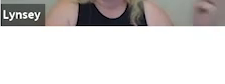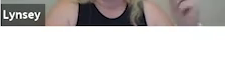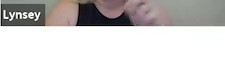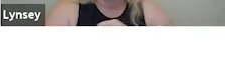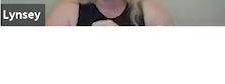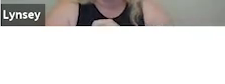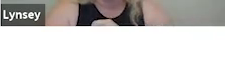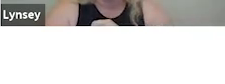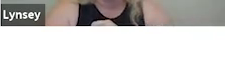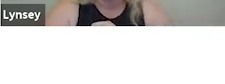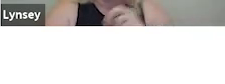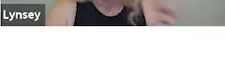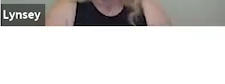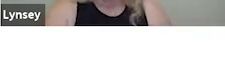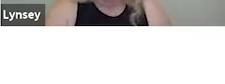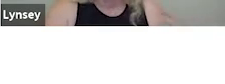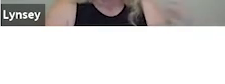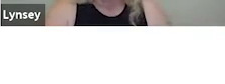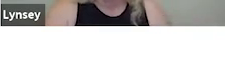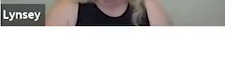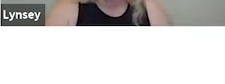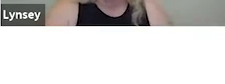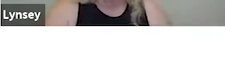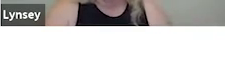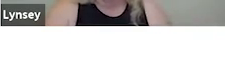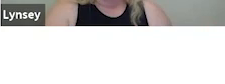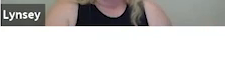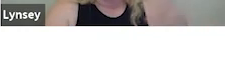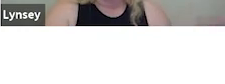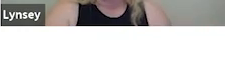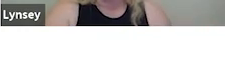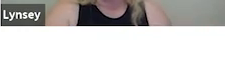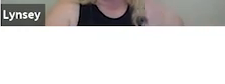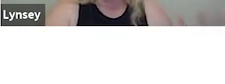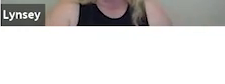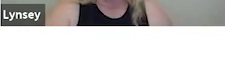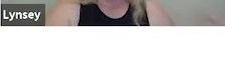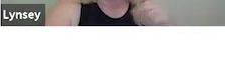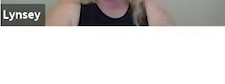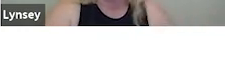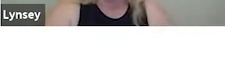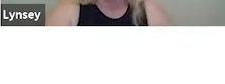step it back from there. Then look at the barriers that could rise up and pre-empt them and remove it